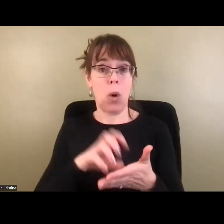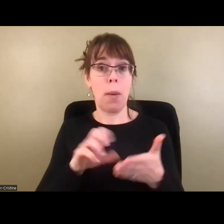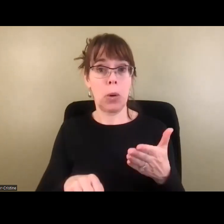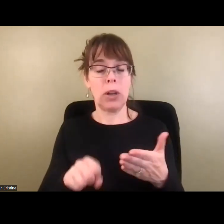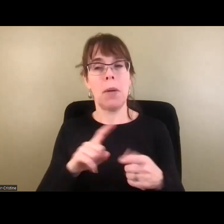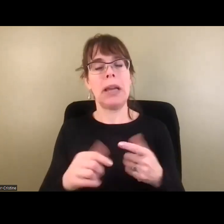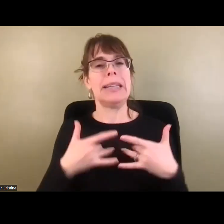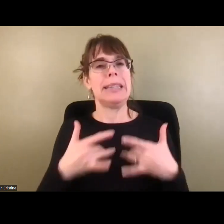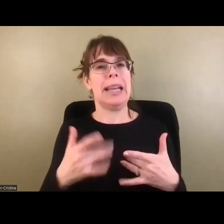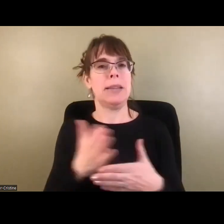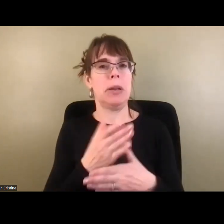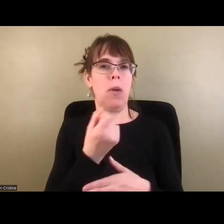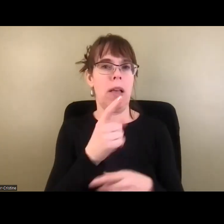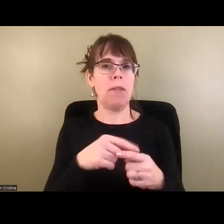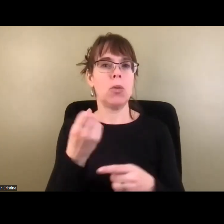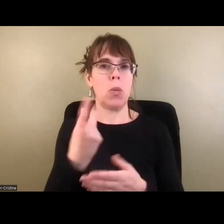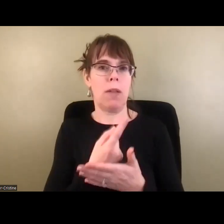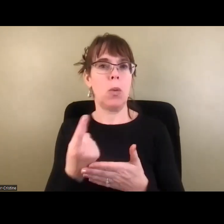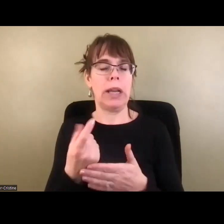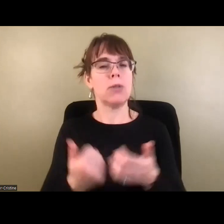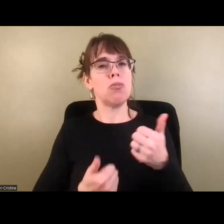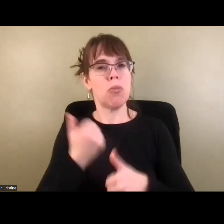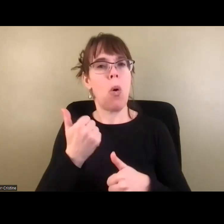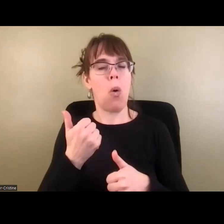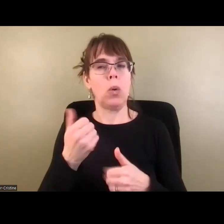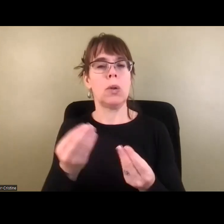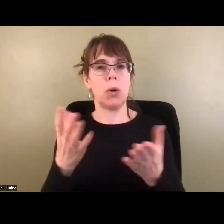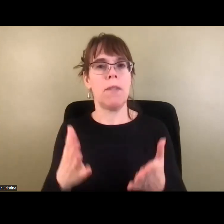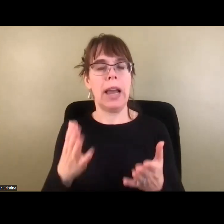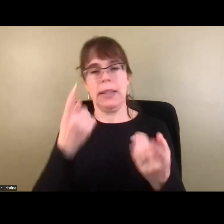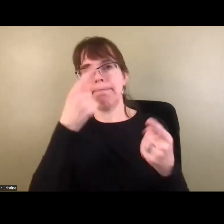is 11 to 12 weeks is what most telehealth providers can send medication to you for.